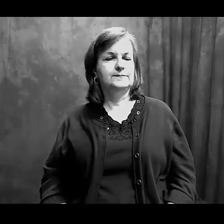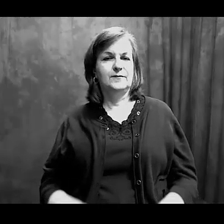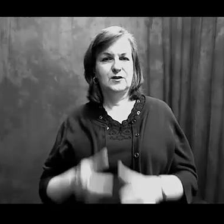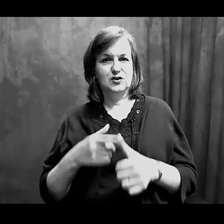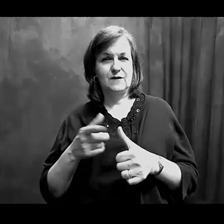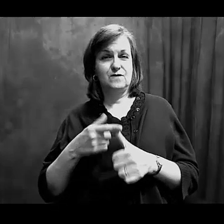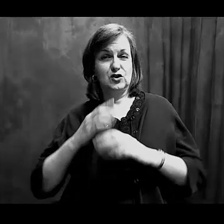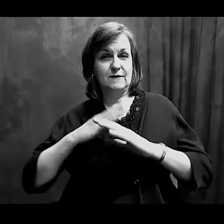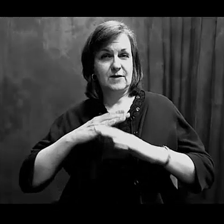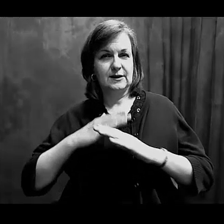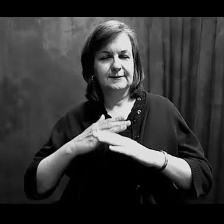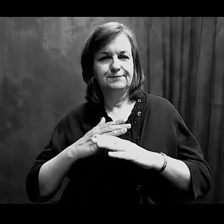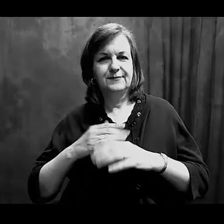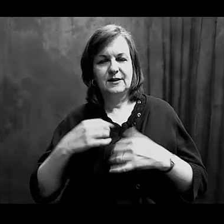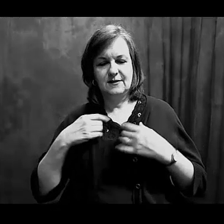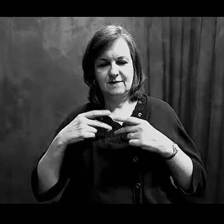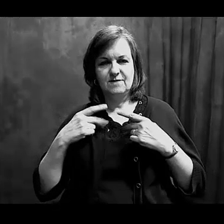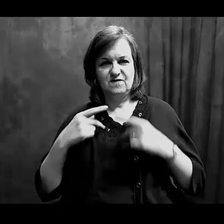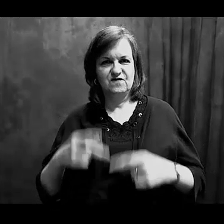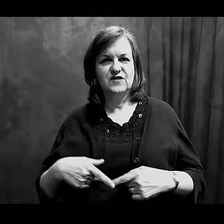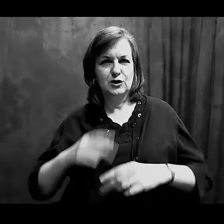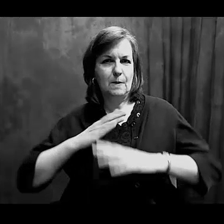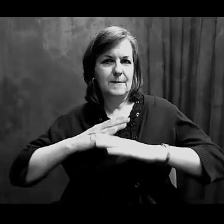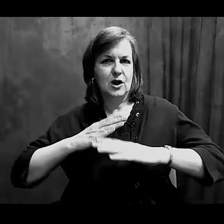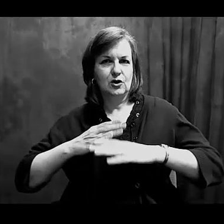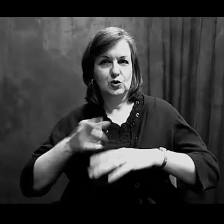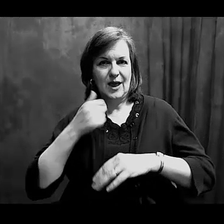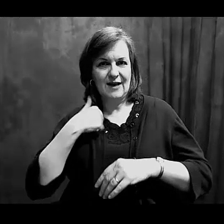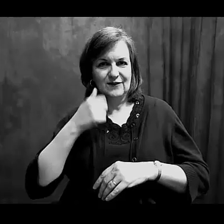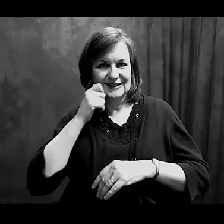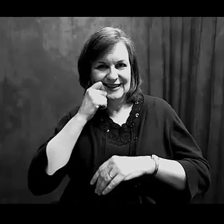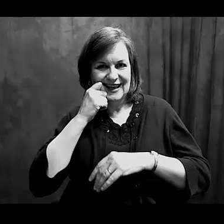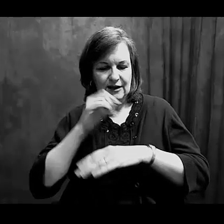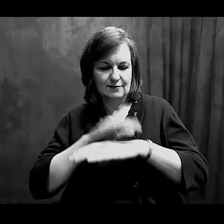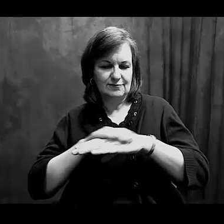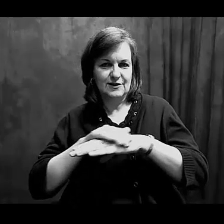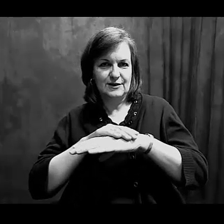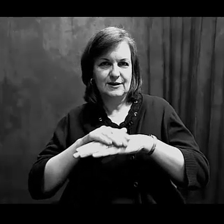physical barriers we've talked about your skin you know that you've got a protective layer of